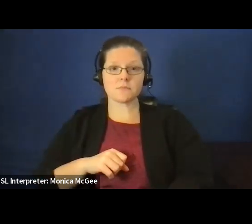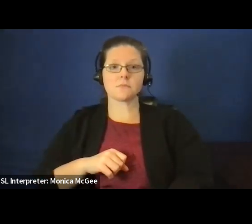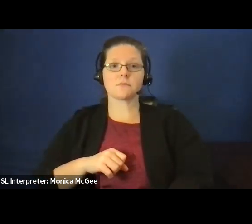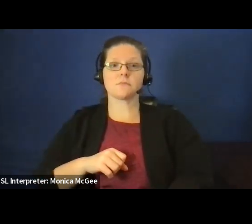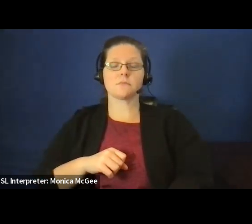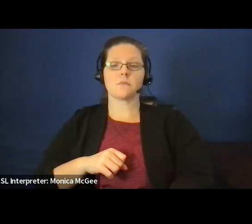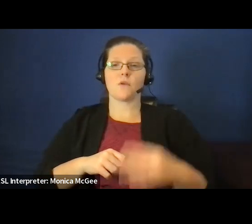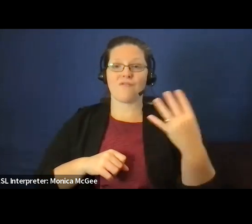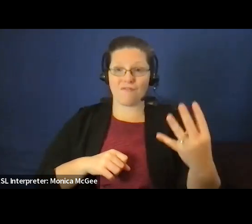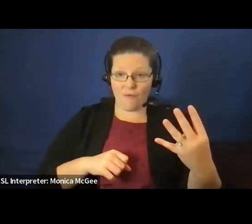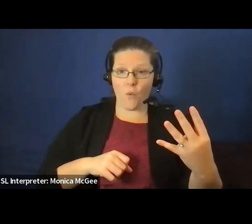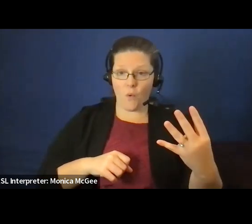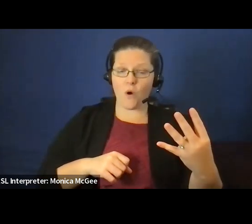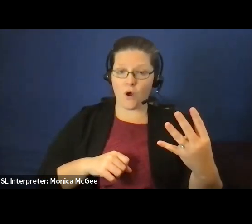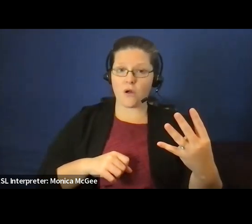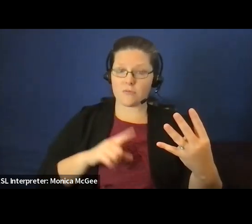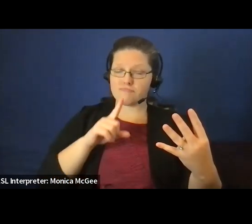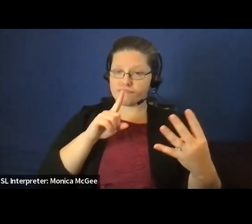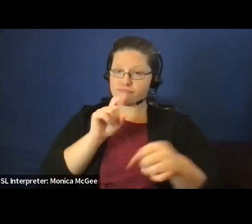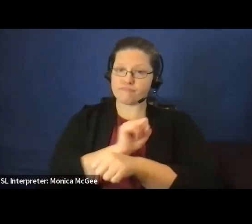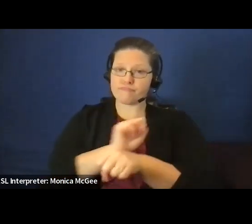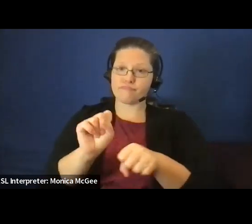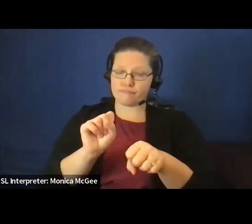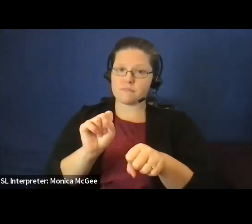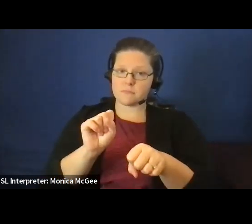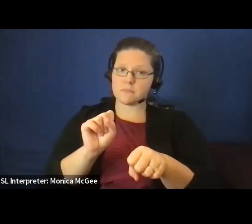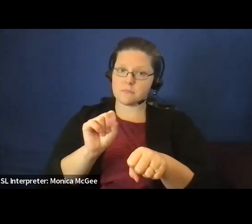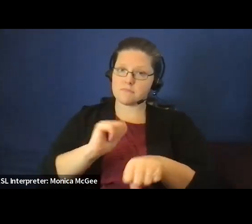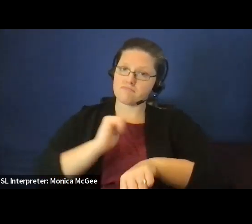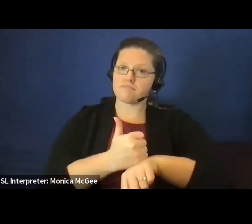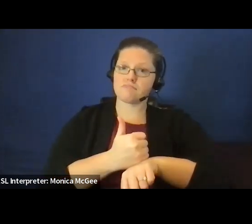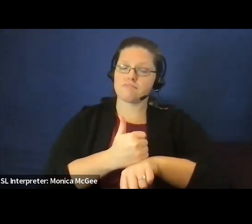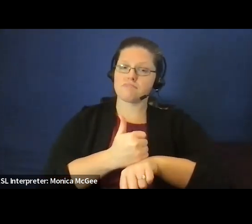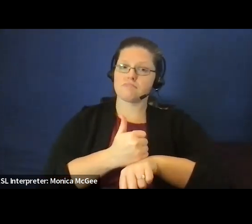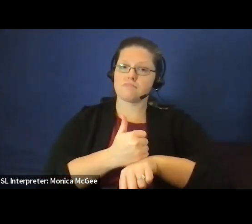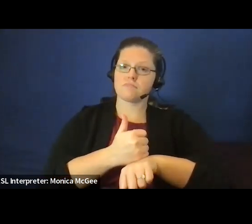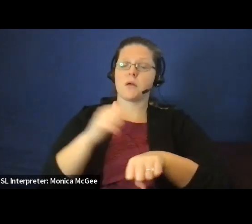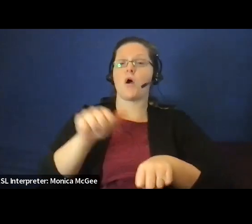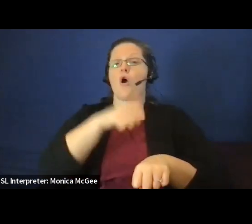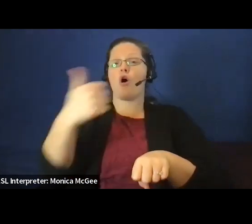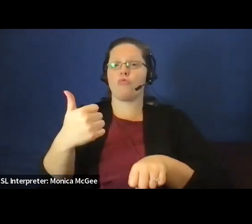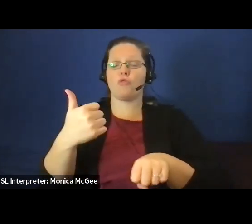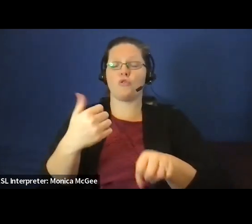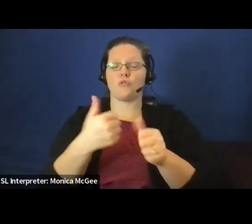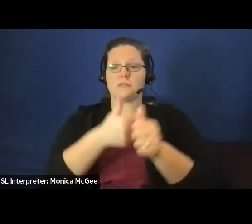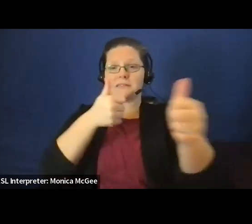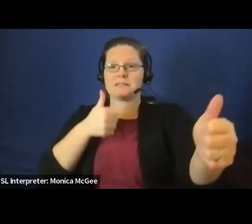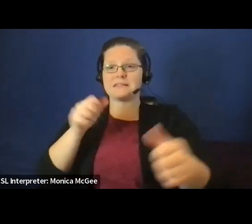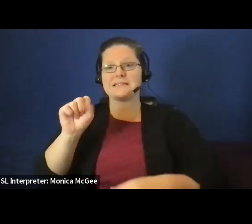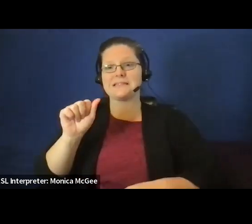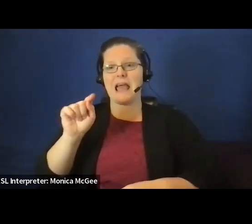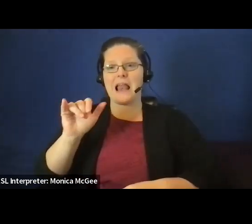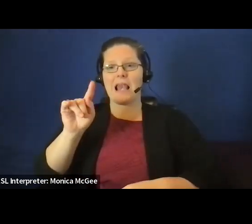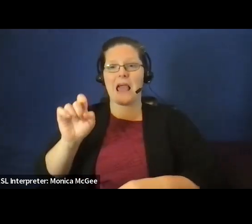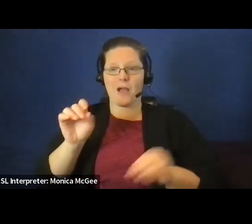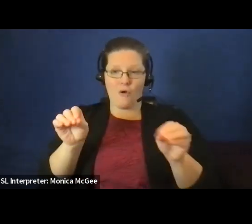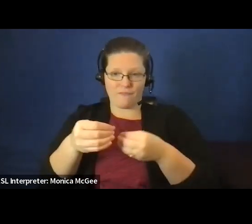them to where we need to be as part of